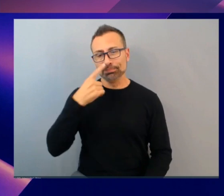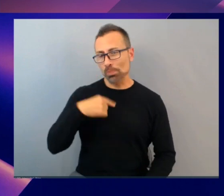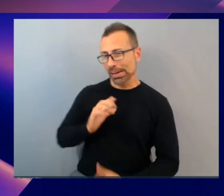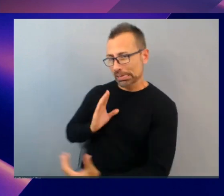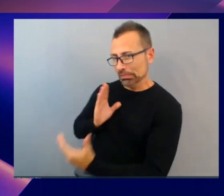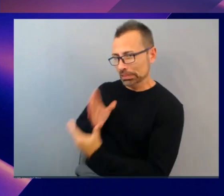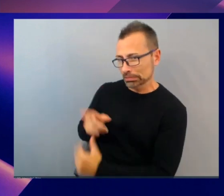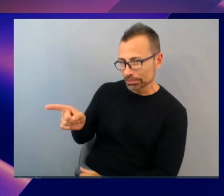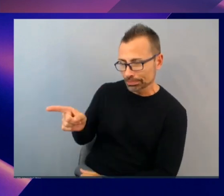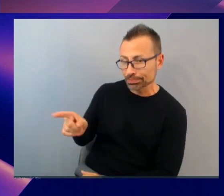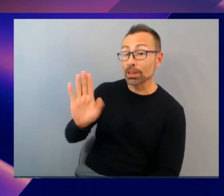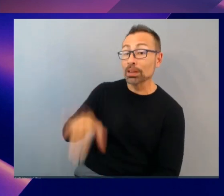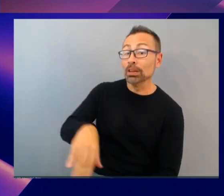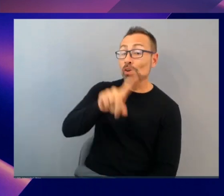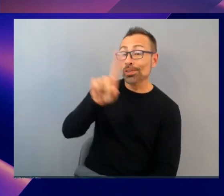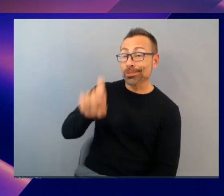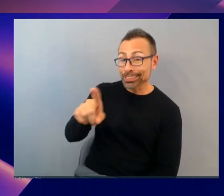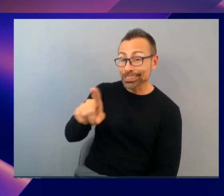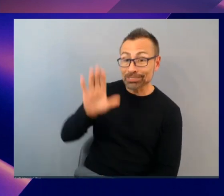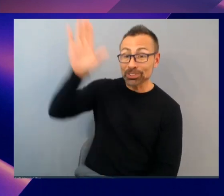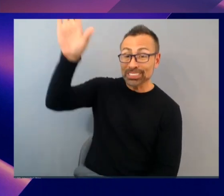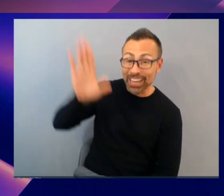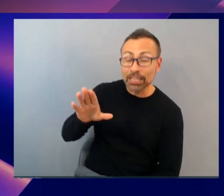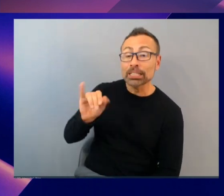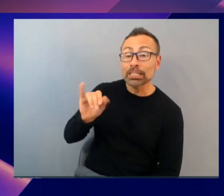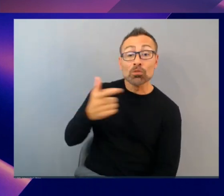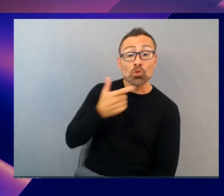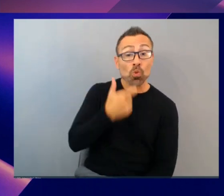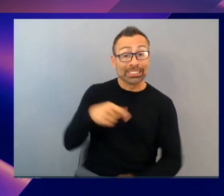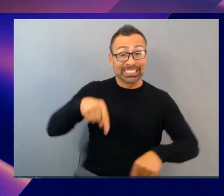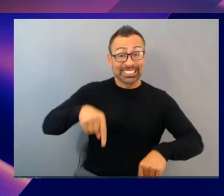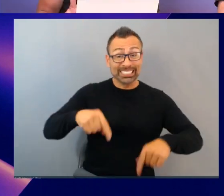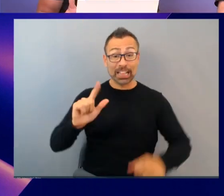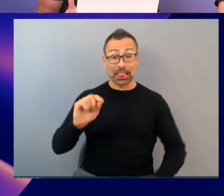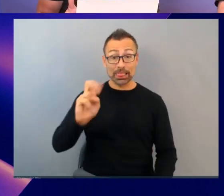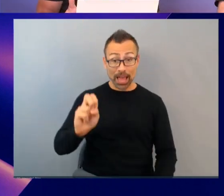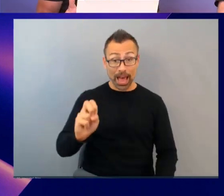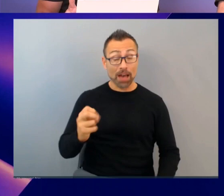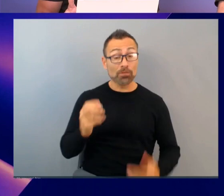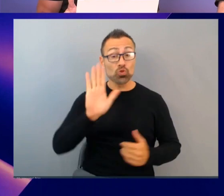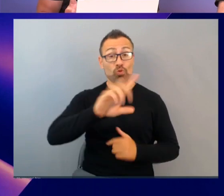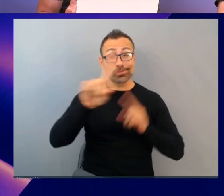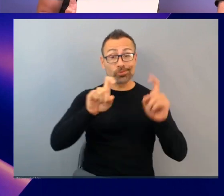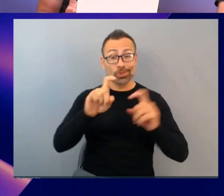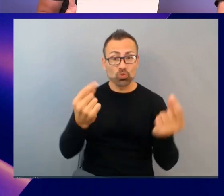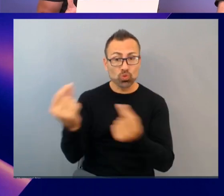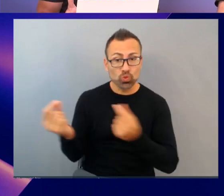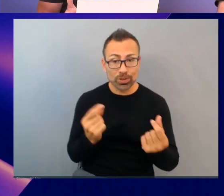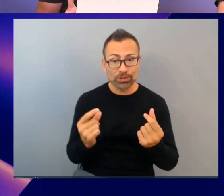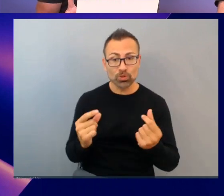Speaking of questions, raising your hand, if you're watching live, please type your questions in the chat. We have people here to help us.